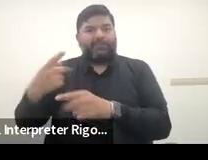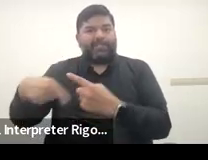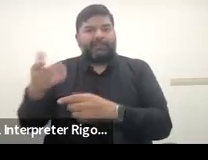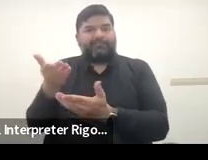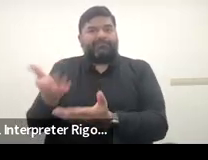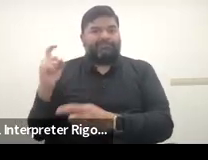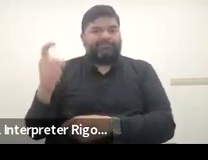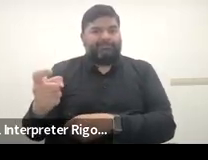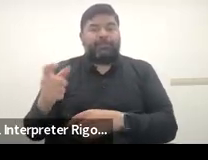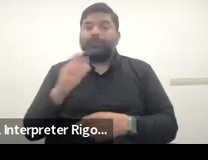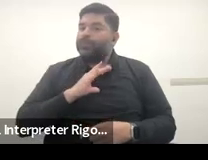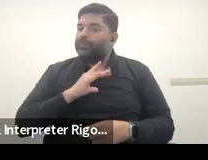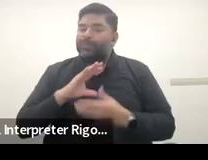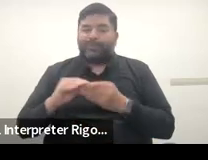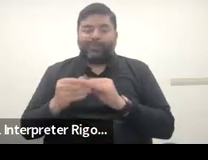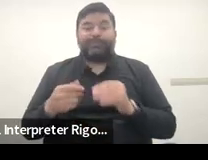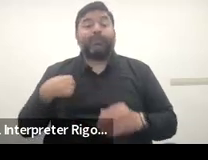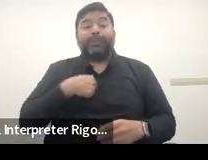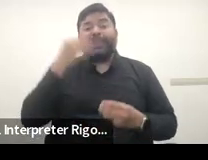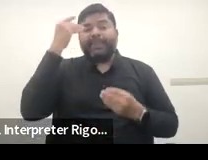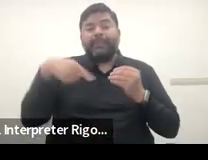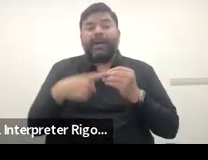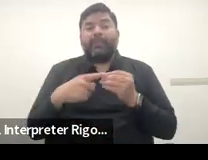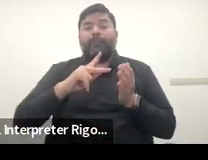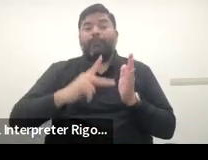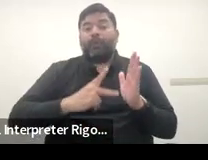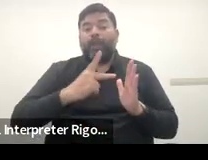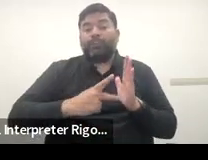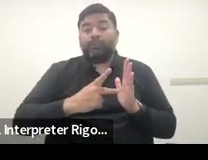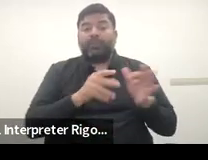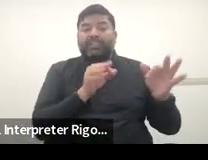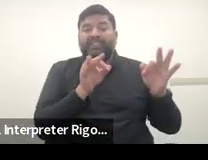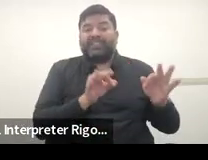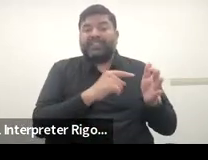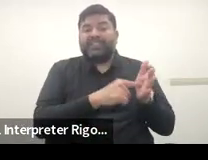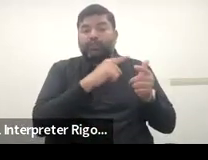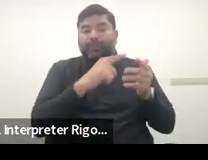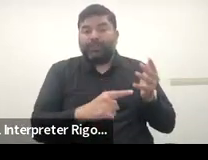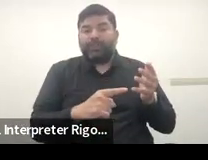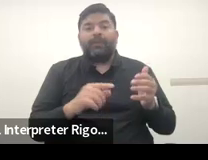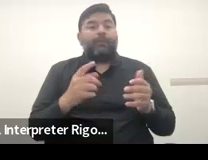We can think about the phonological descriptors of these signs, for example how did hands move where